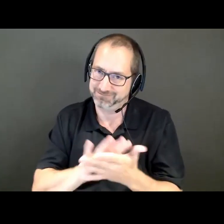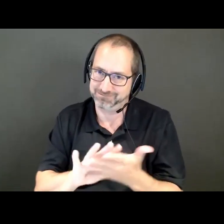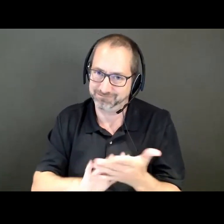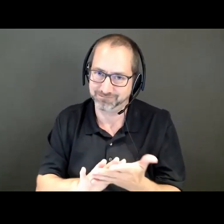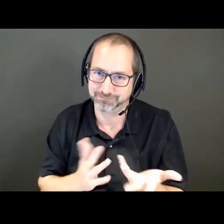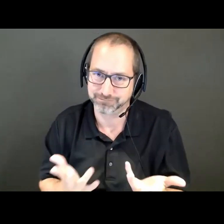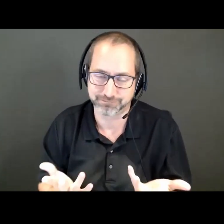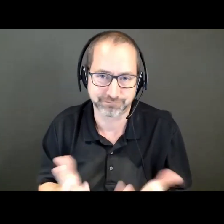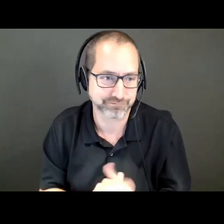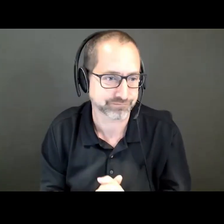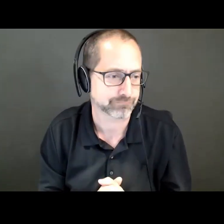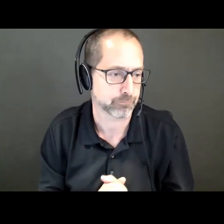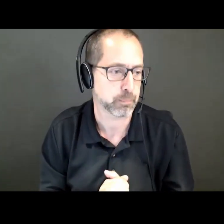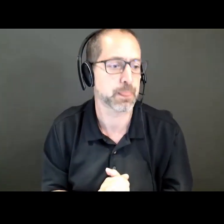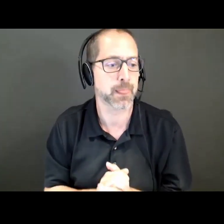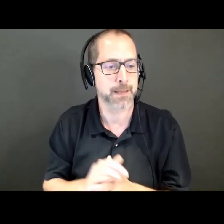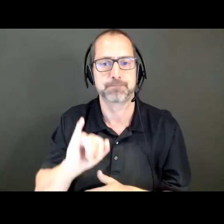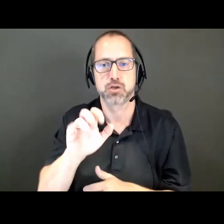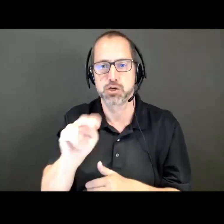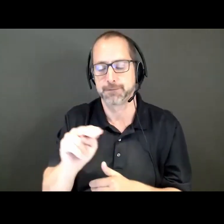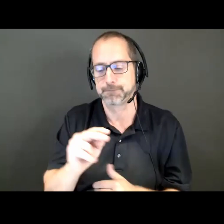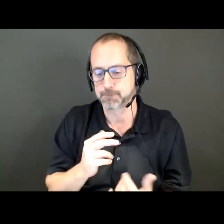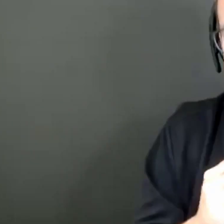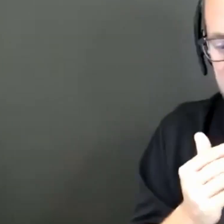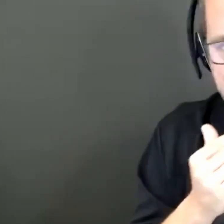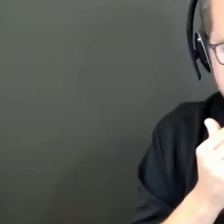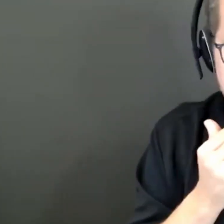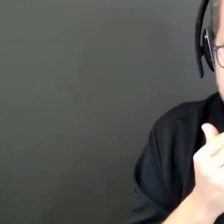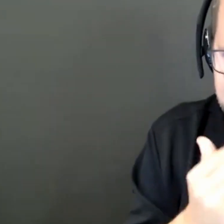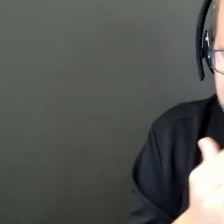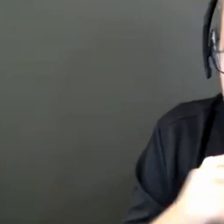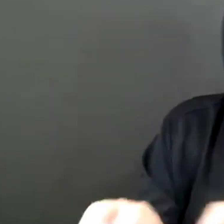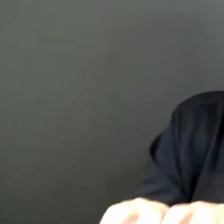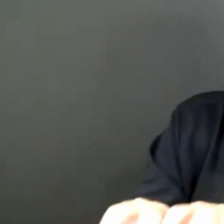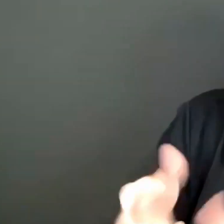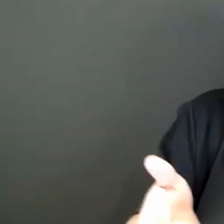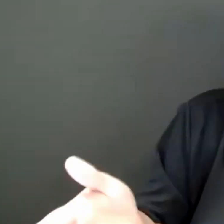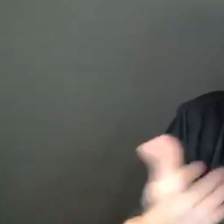Thank you so much everybody. I'm hearing that partnerships and direct engagement